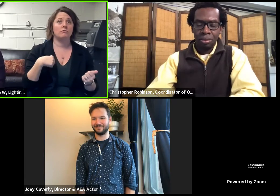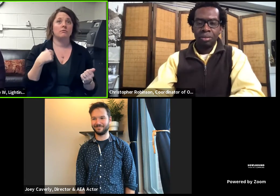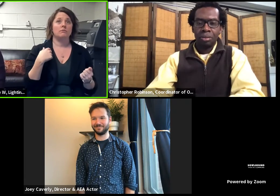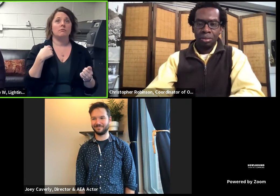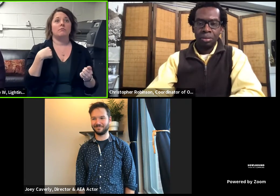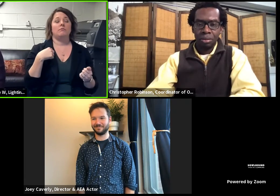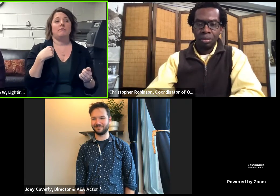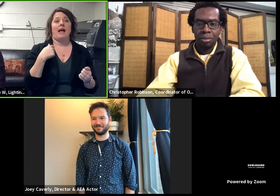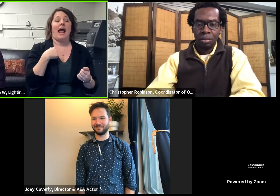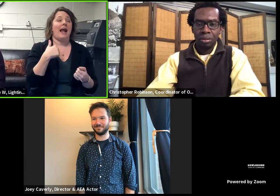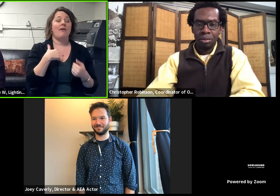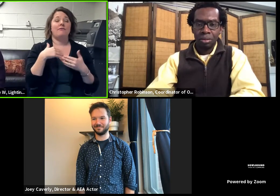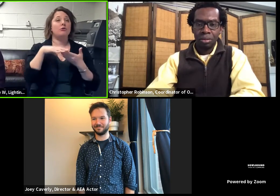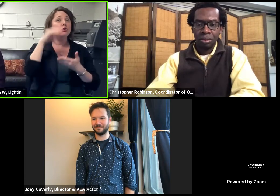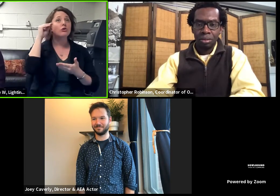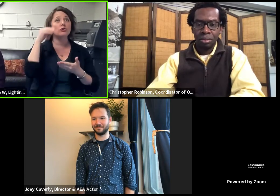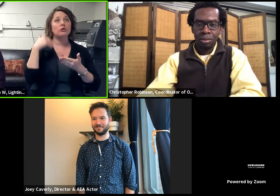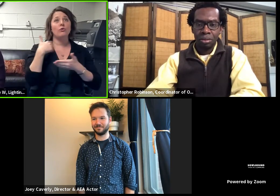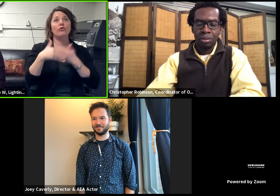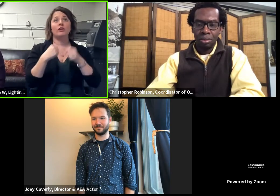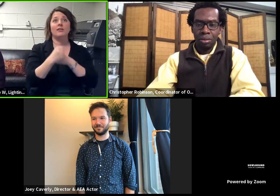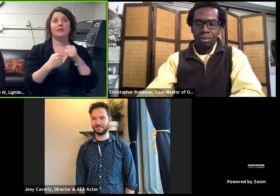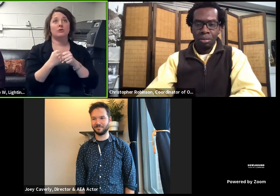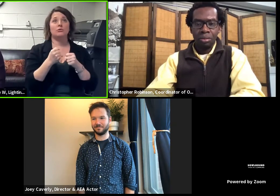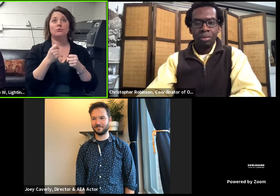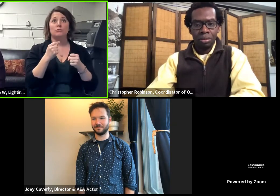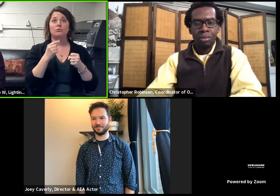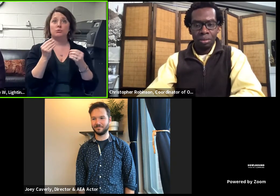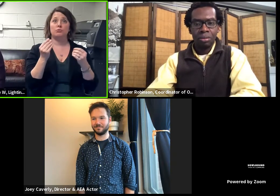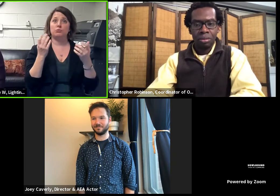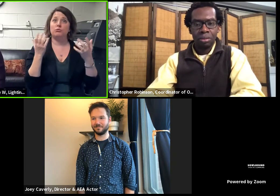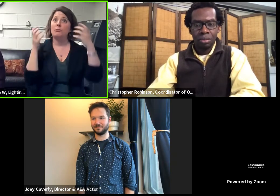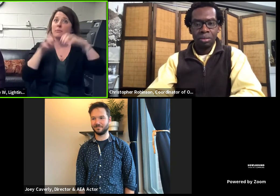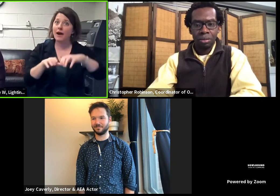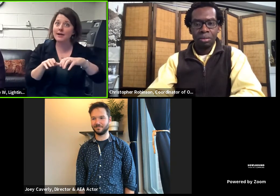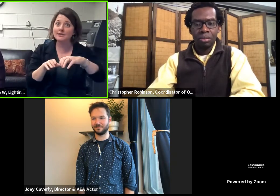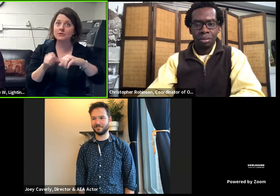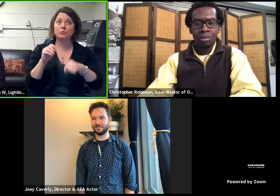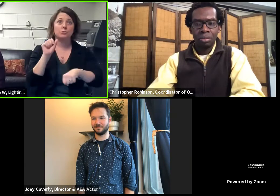and to help resolve issues that do arise, and I've learned a lot over the years